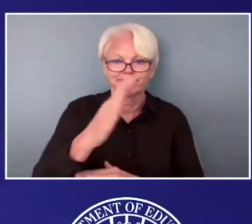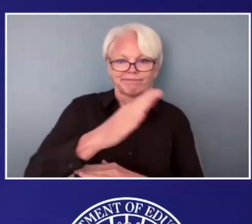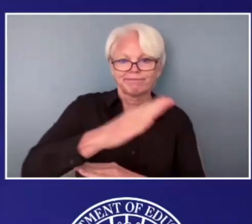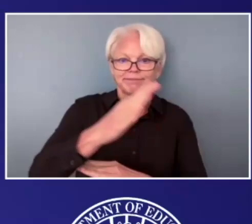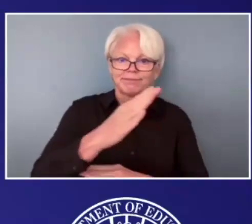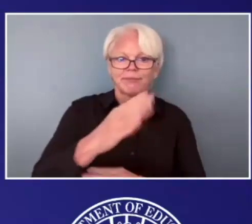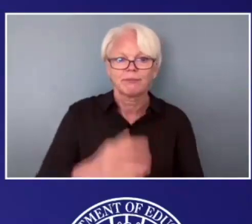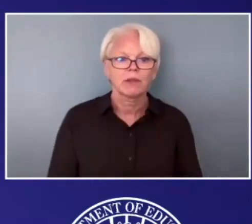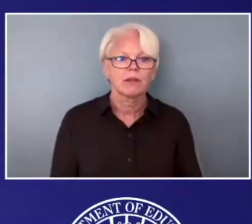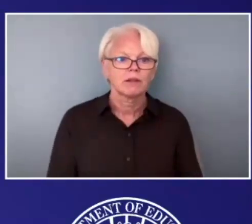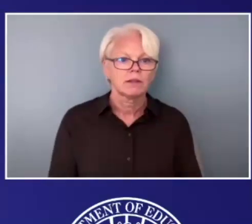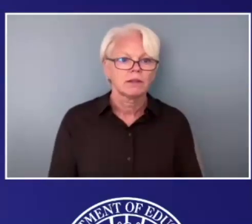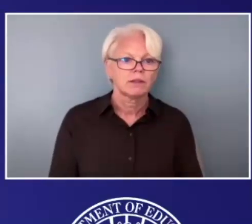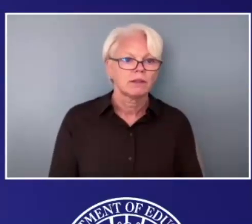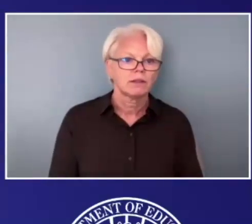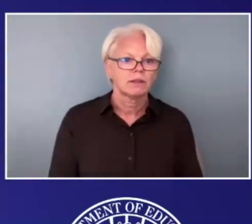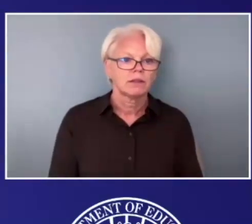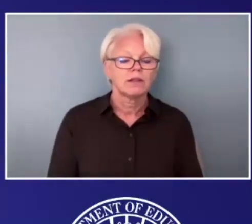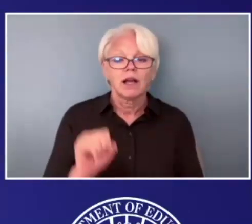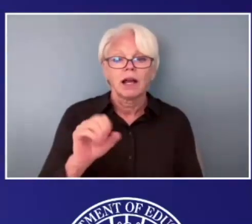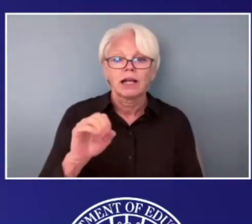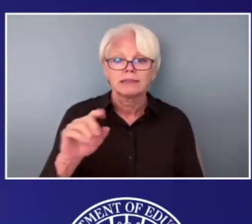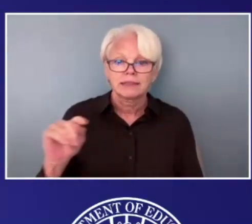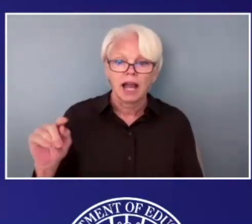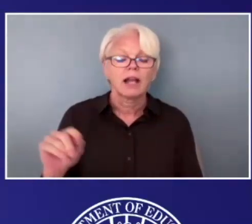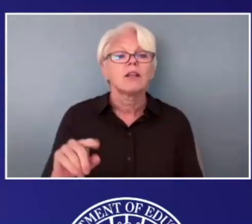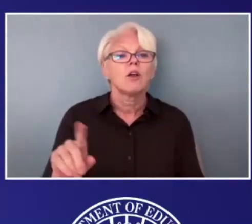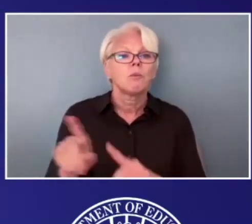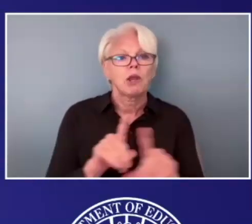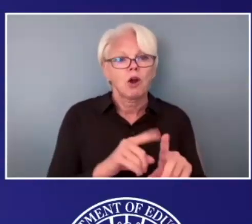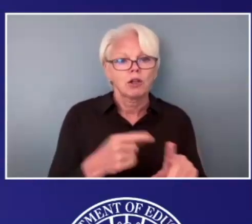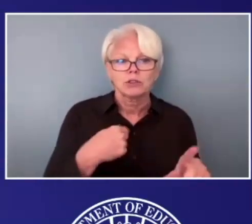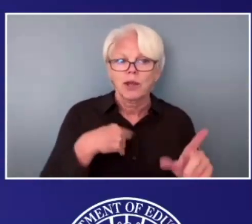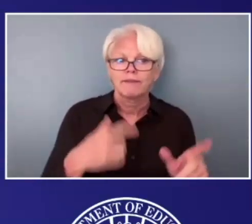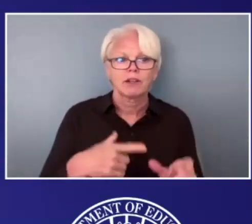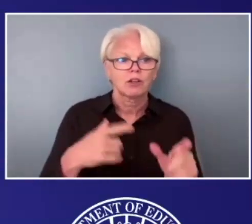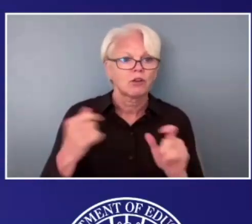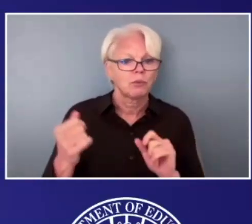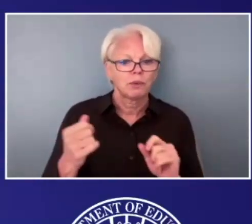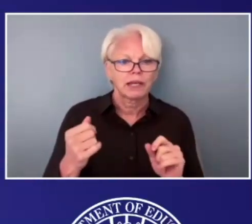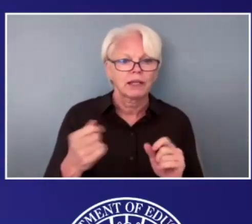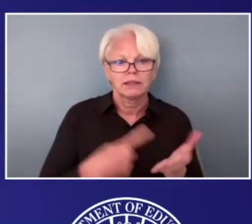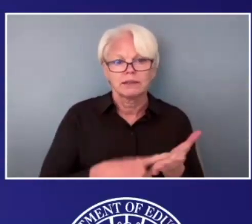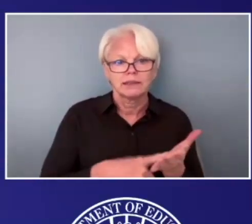Scott? Yeah. And we also had a quick discussion about the red, white,